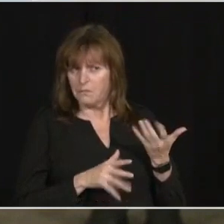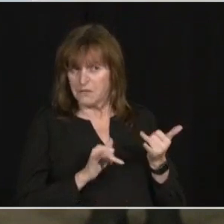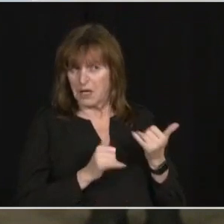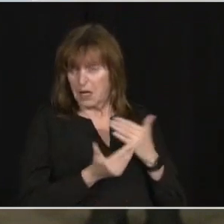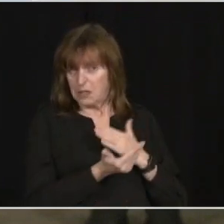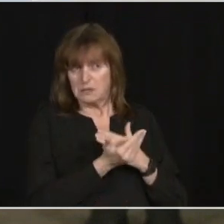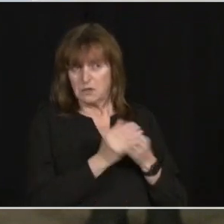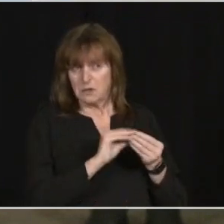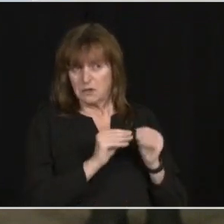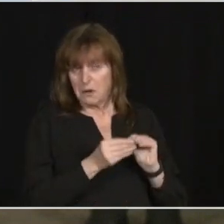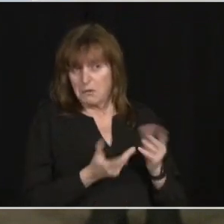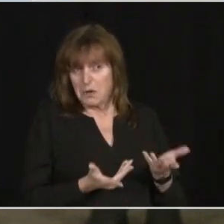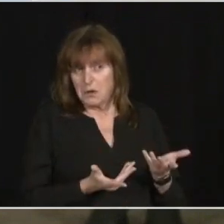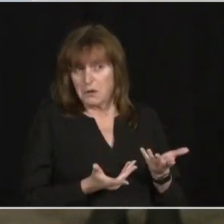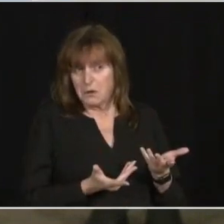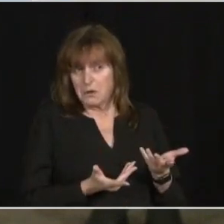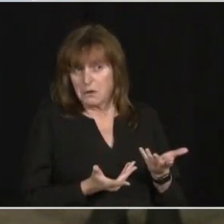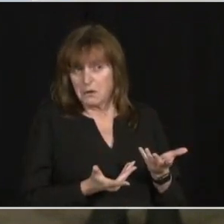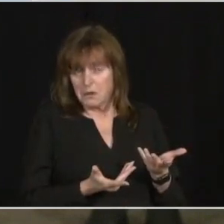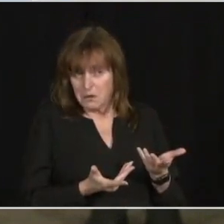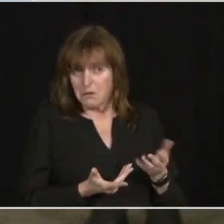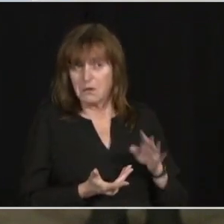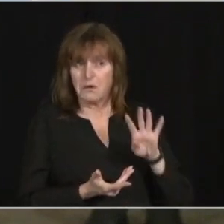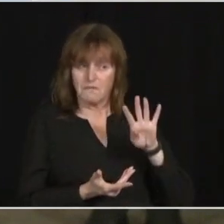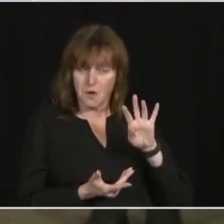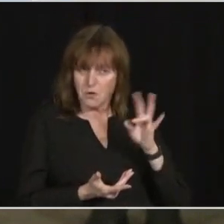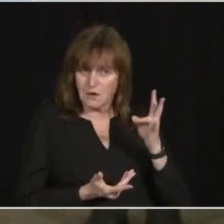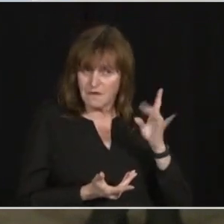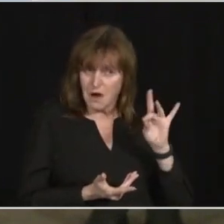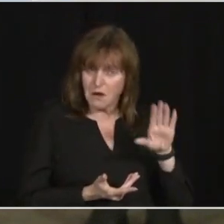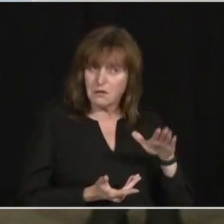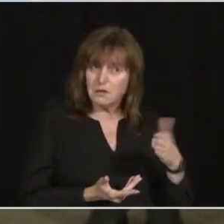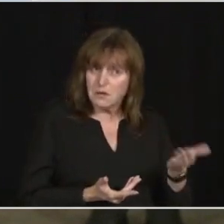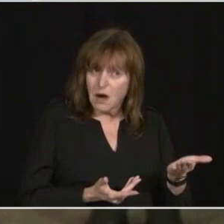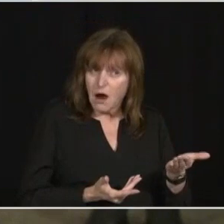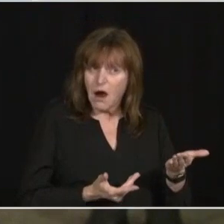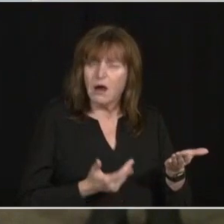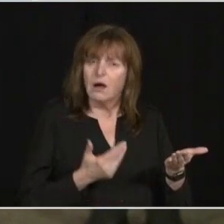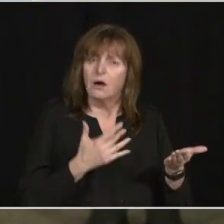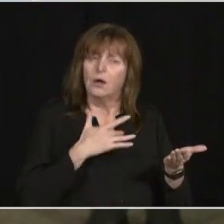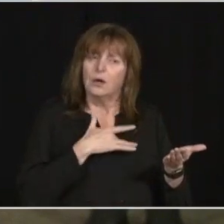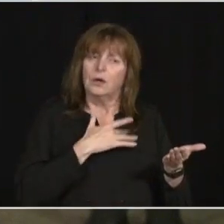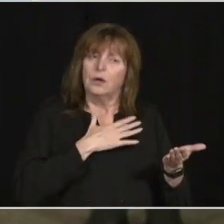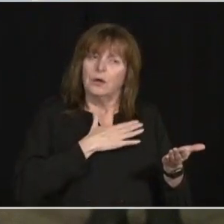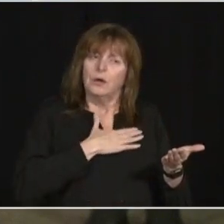deaths, all of those regrettable, but nowhere near the 1,600 we were told